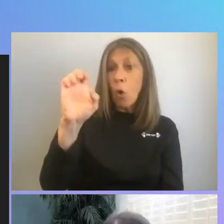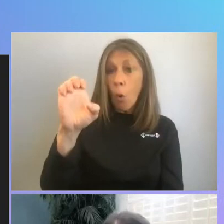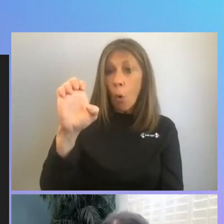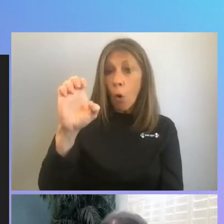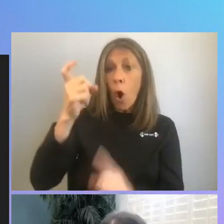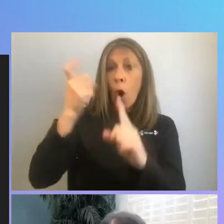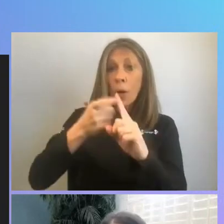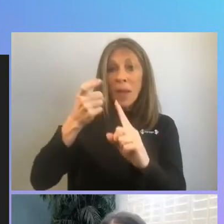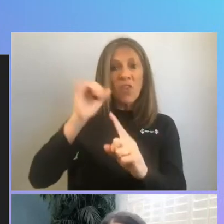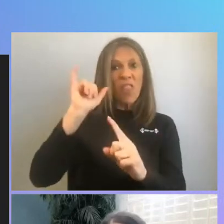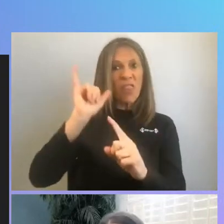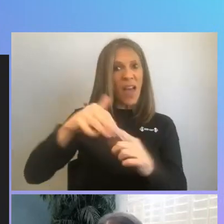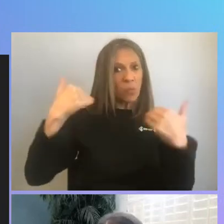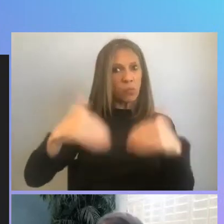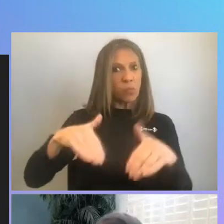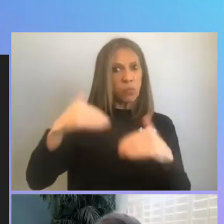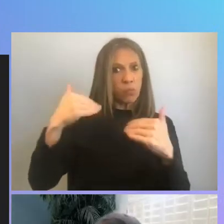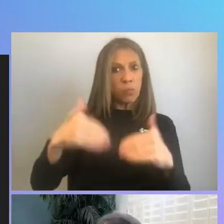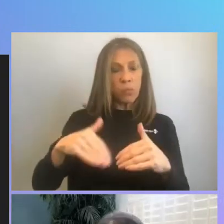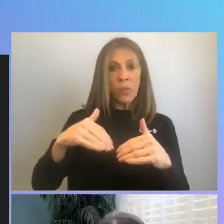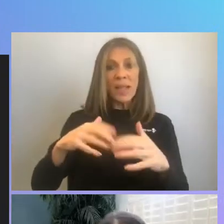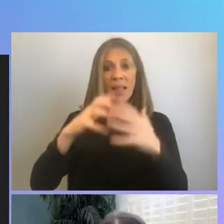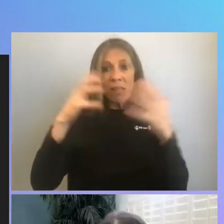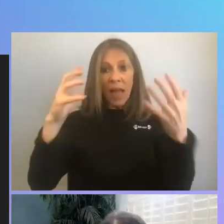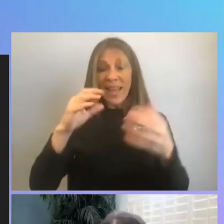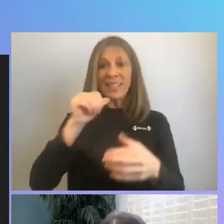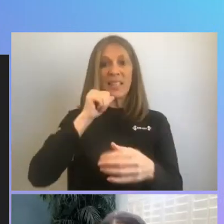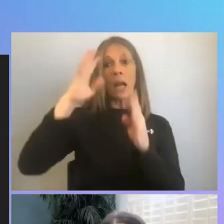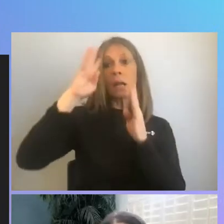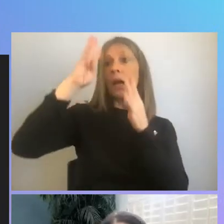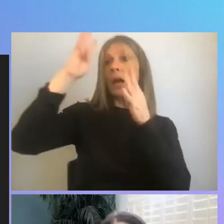a huge lift. And this is not a made up number. It's not a